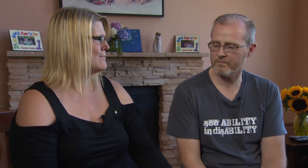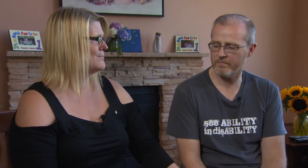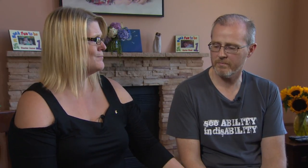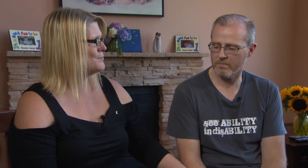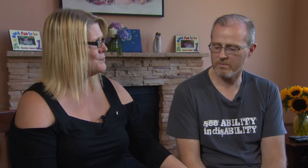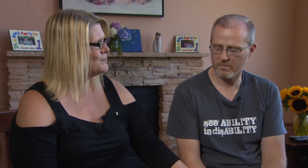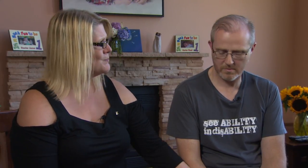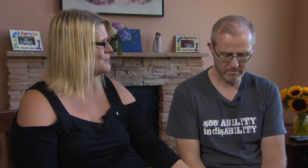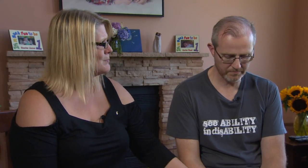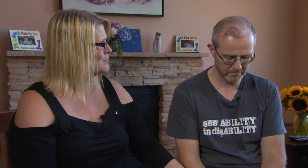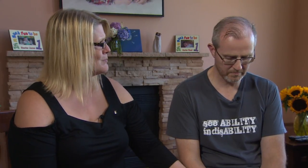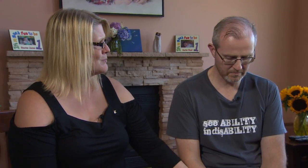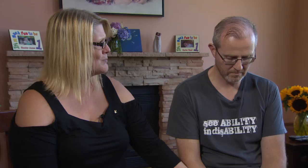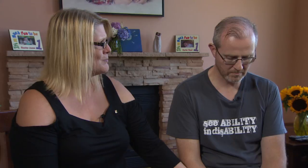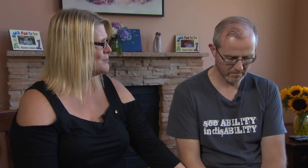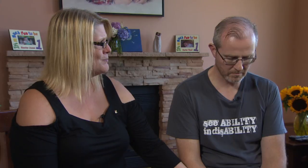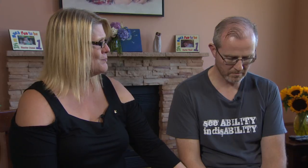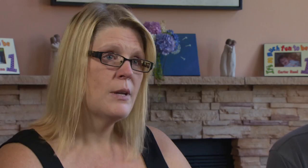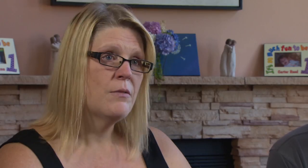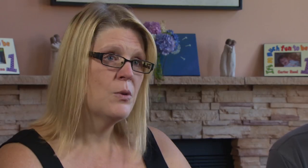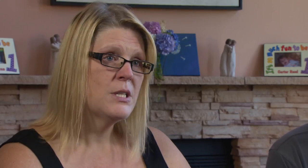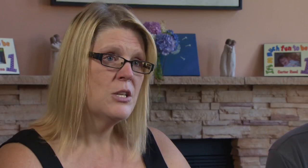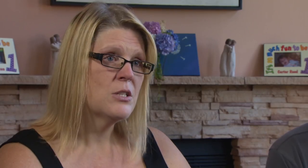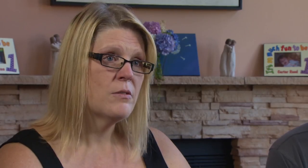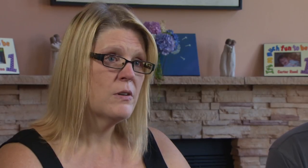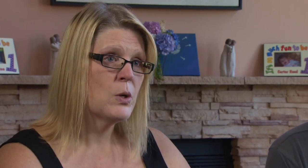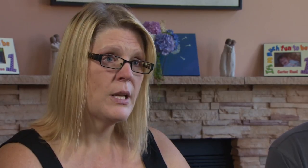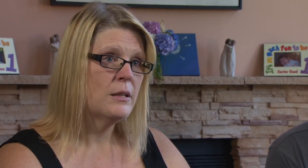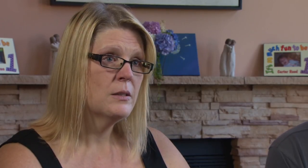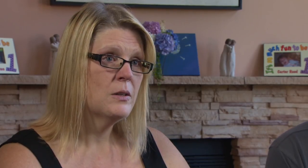to succeed this early in life. We have no intention of ever quitting.